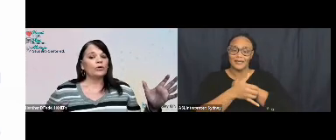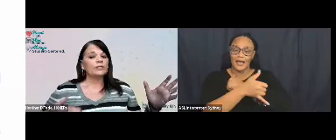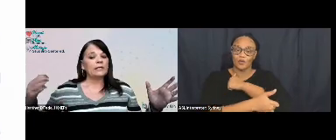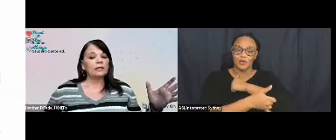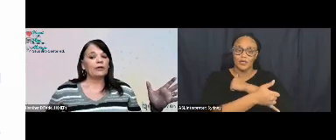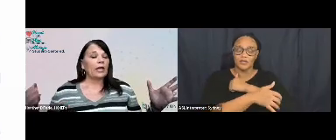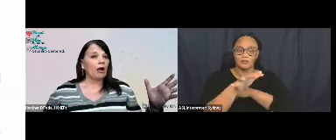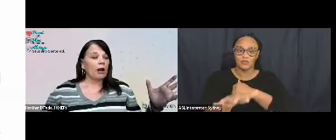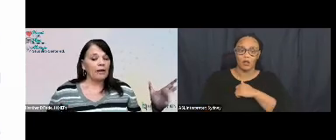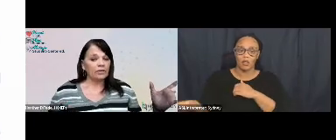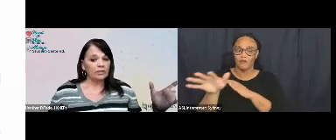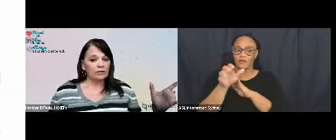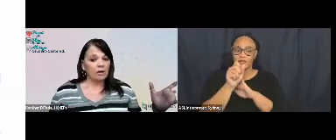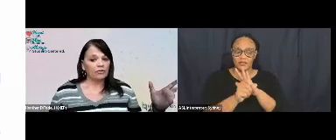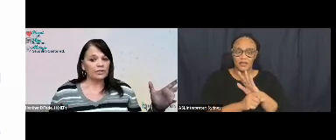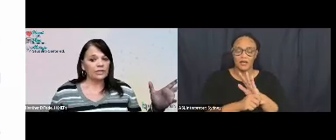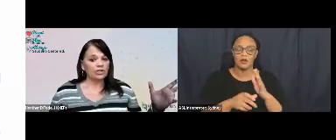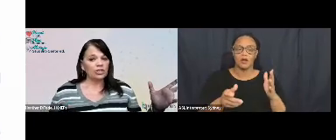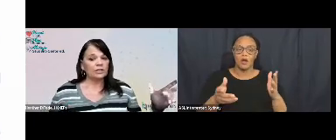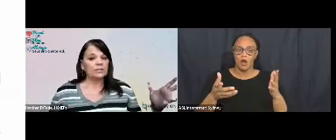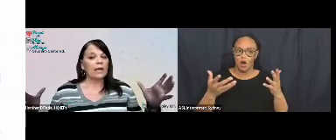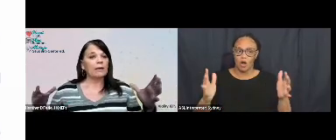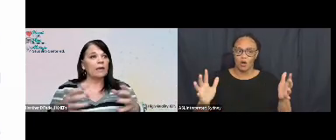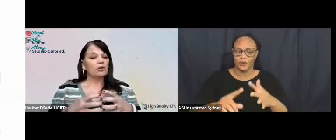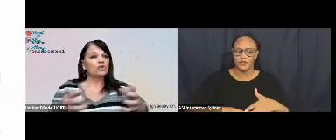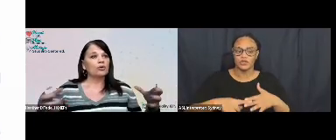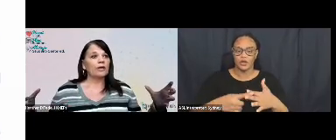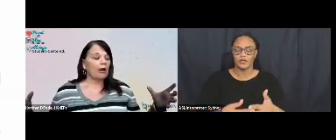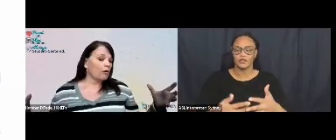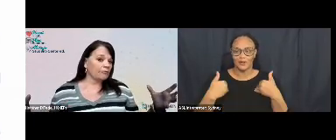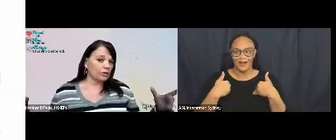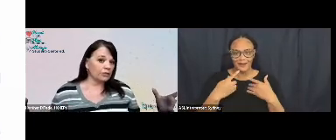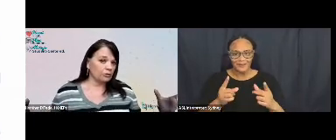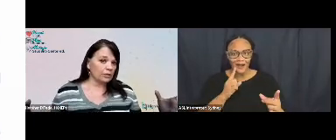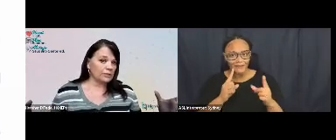we're we're seeing that they are having these conversations and making sure that all of our